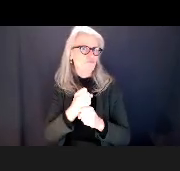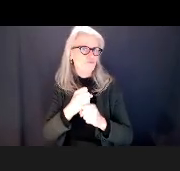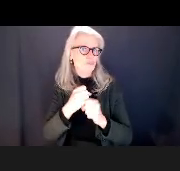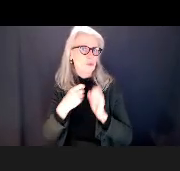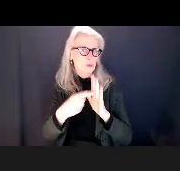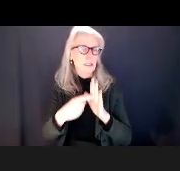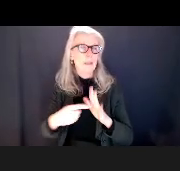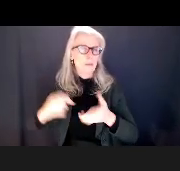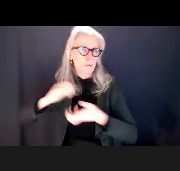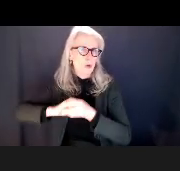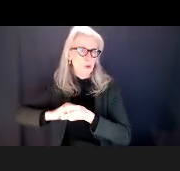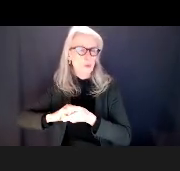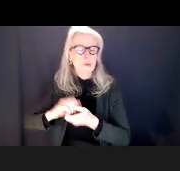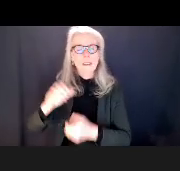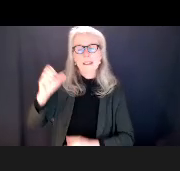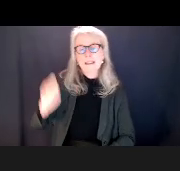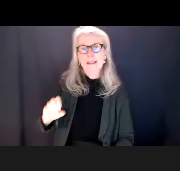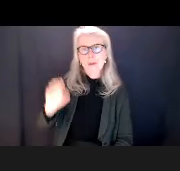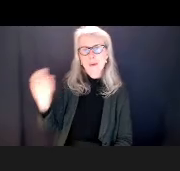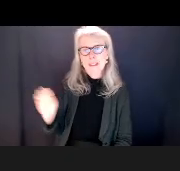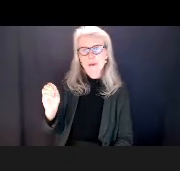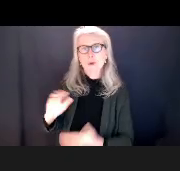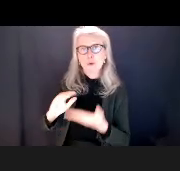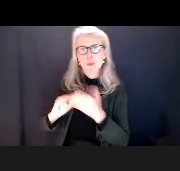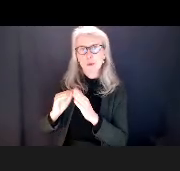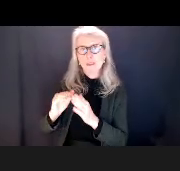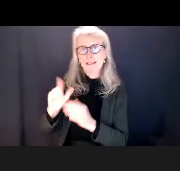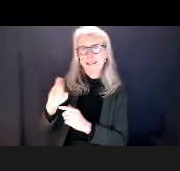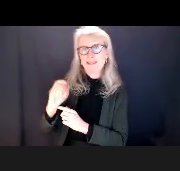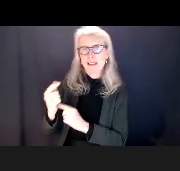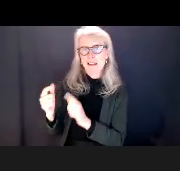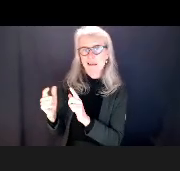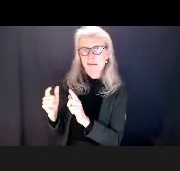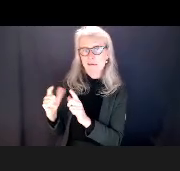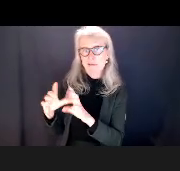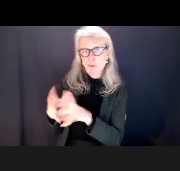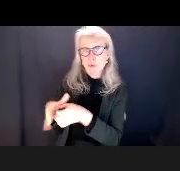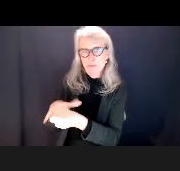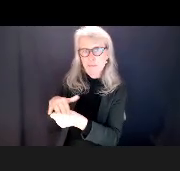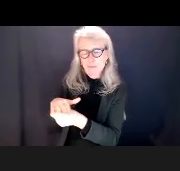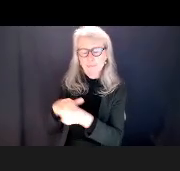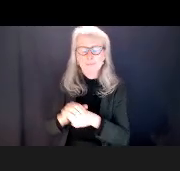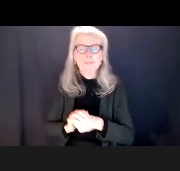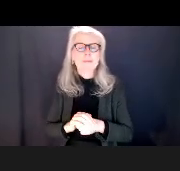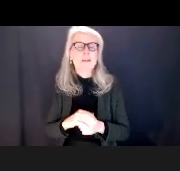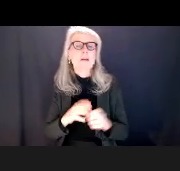a southern Ontario Community Living chapter. We recruited 14 front-line